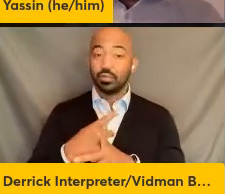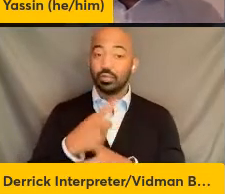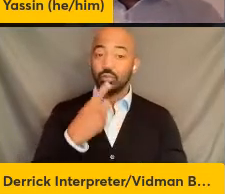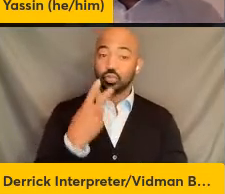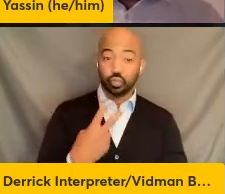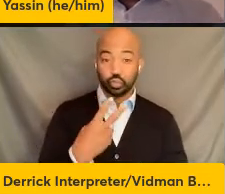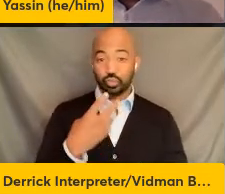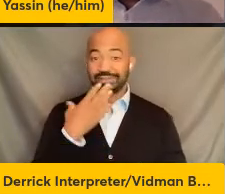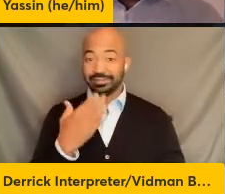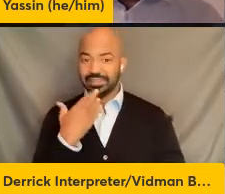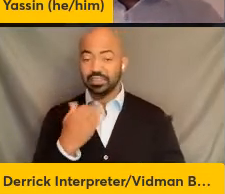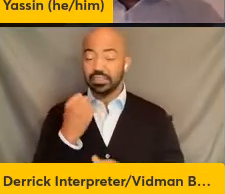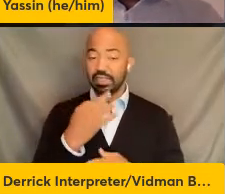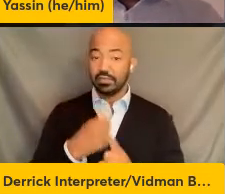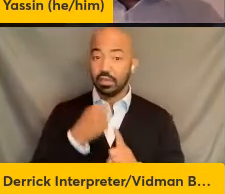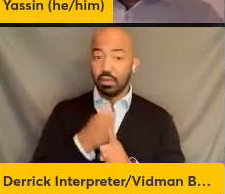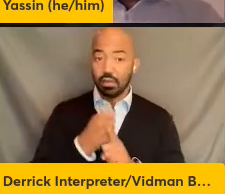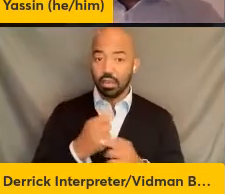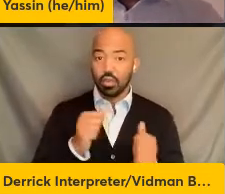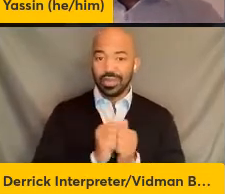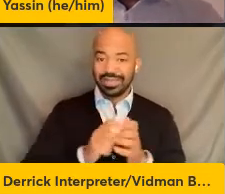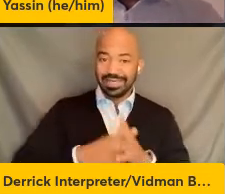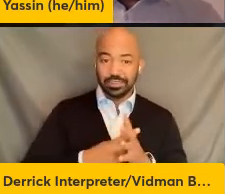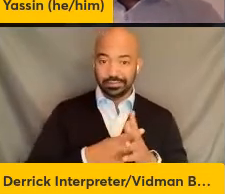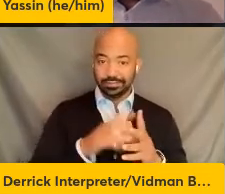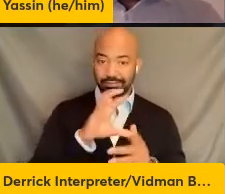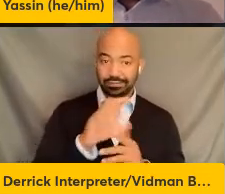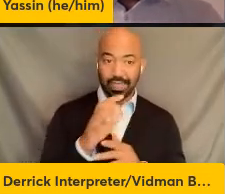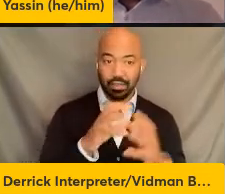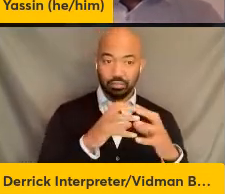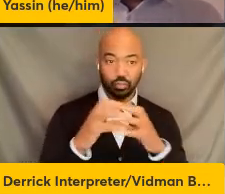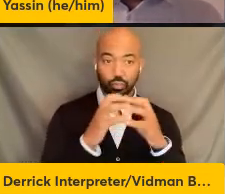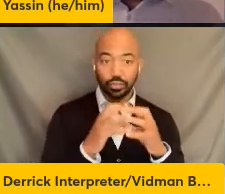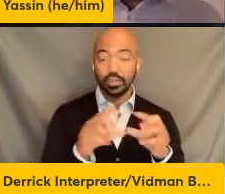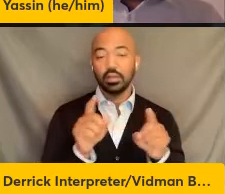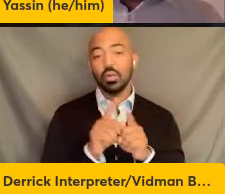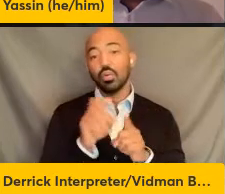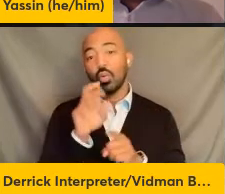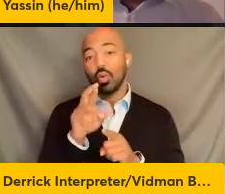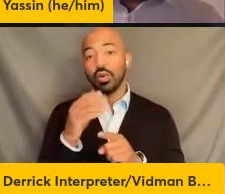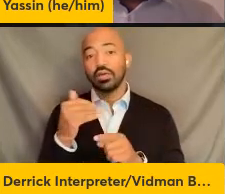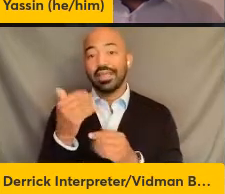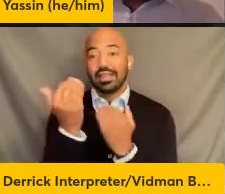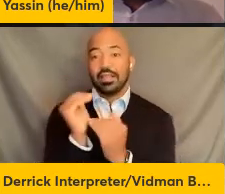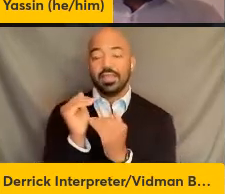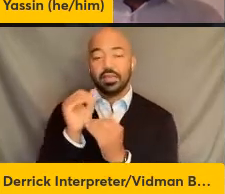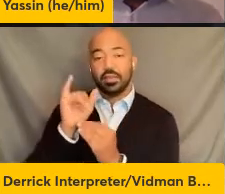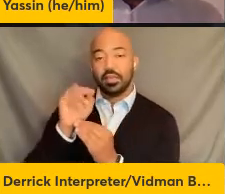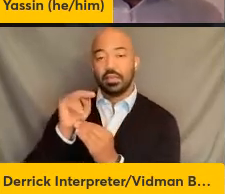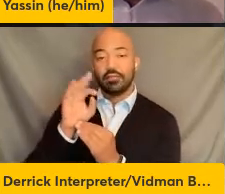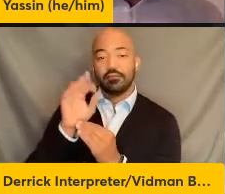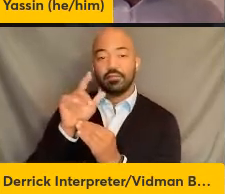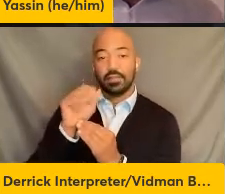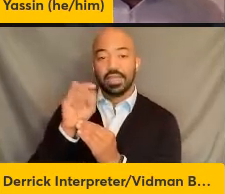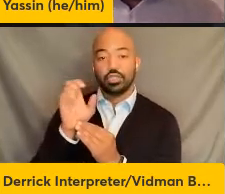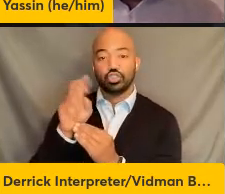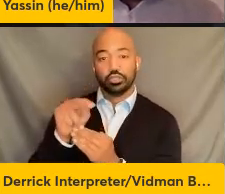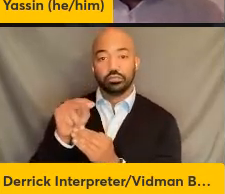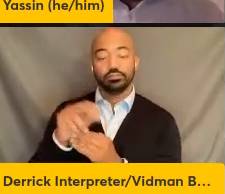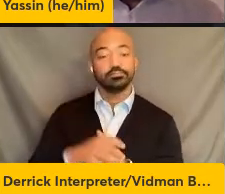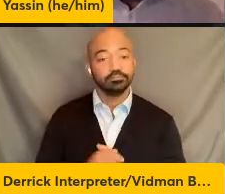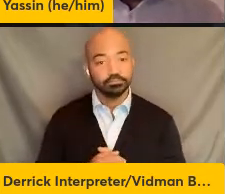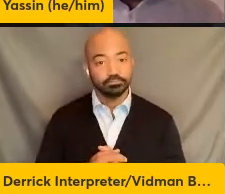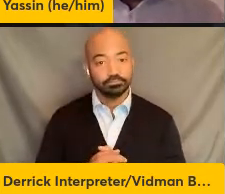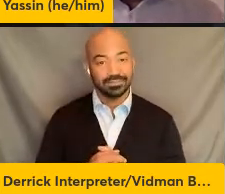initiating cells or whether they are otherwise limiting the inflammation, which is not an easy question, I have to say